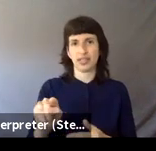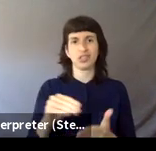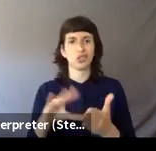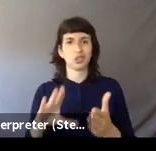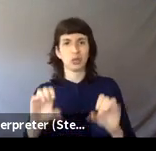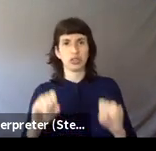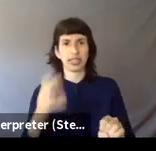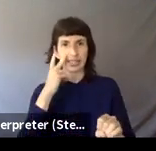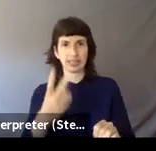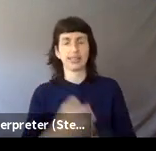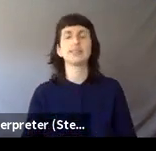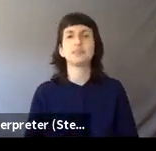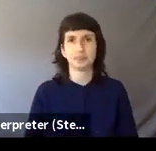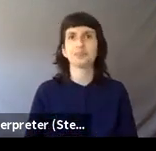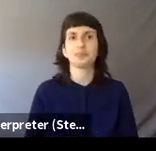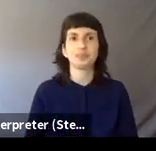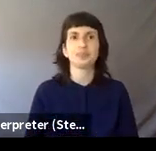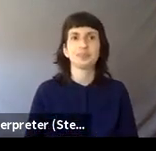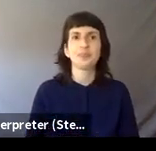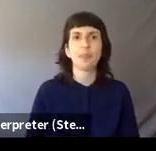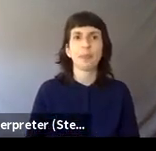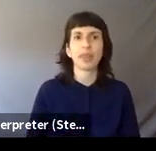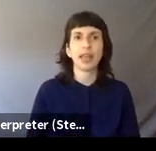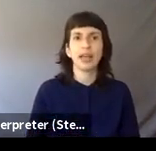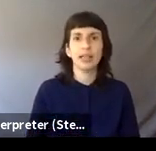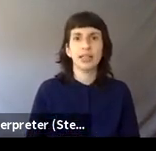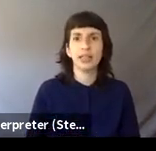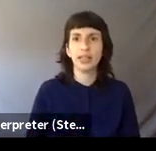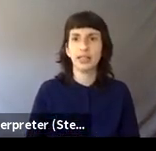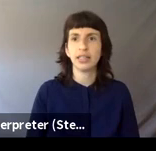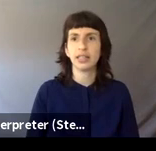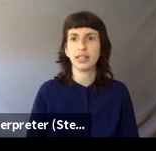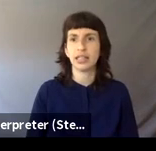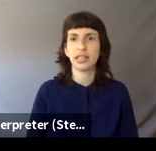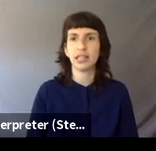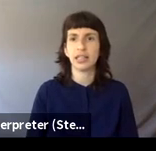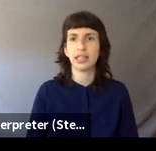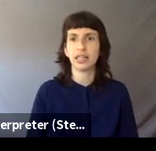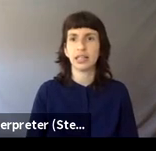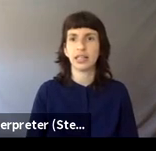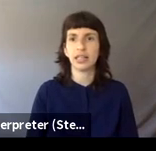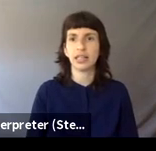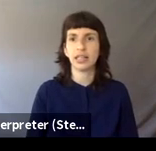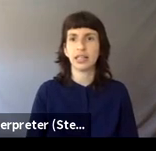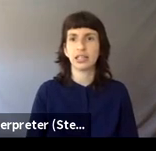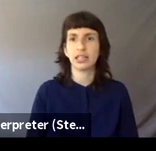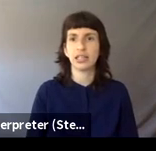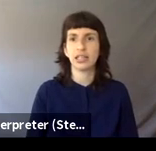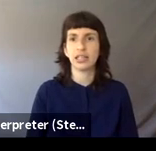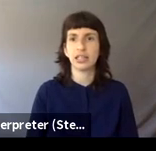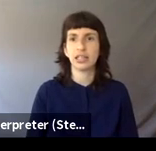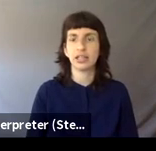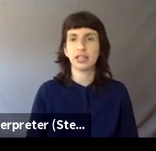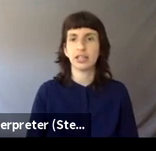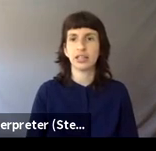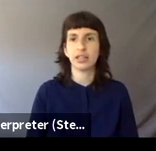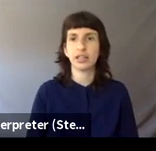Now I can go back in, and I can assign this quiz. So now it comes up under my assigned items and if I go to post. So now it would show up as week 2 quiz and now students would also be able to see